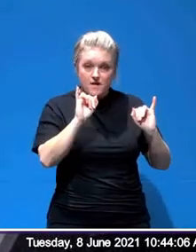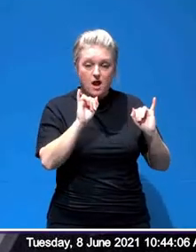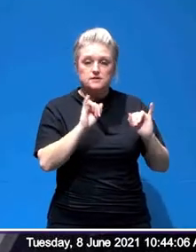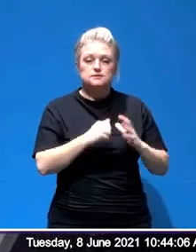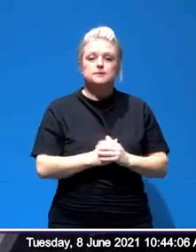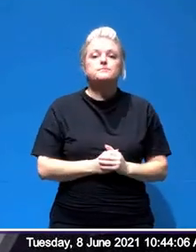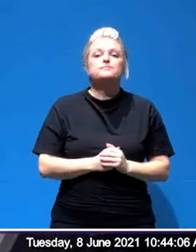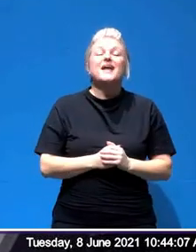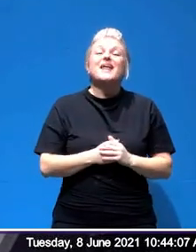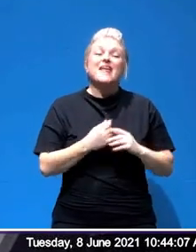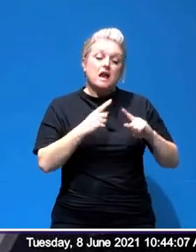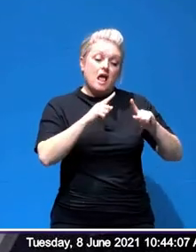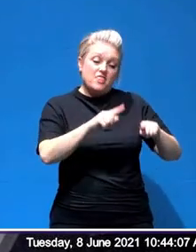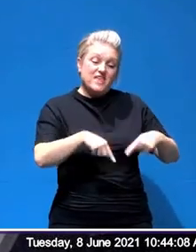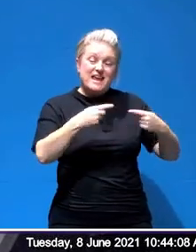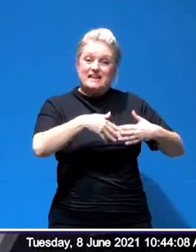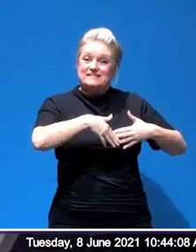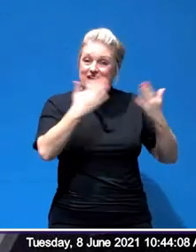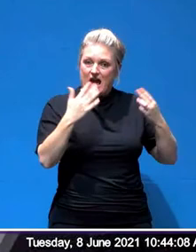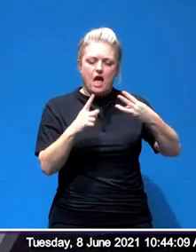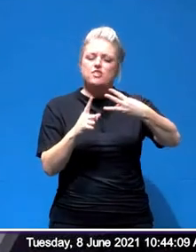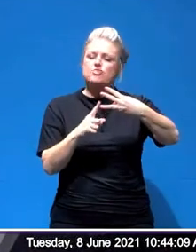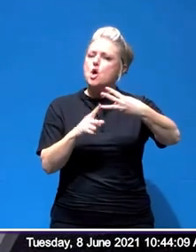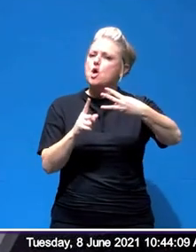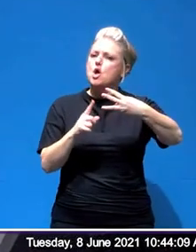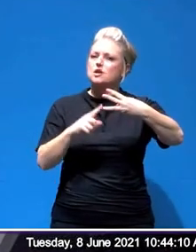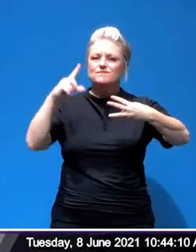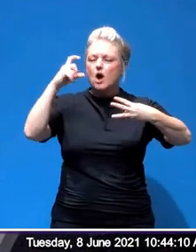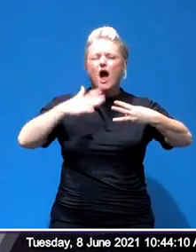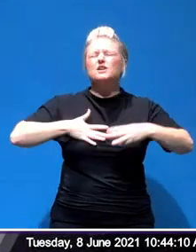next day at home, and I'm not putting that up because it's a photograph when